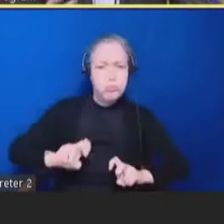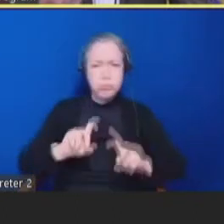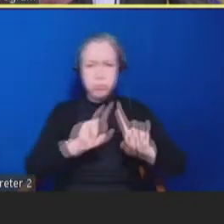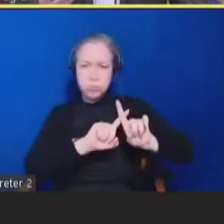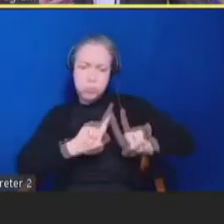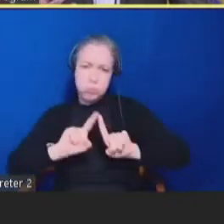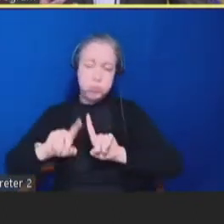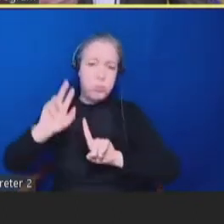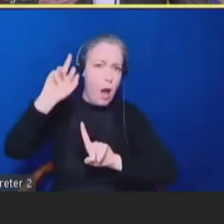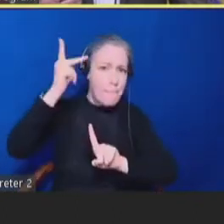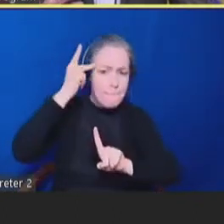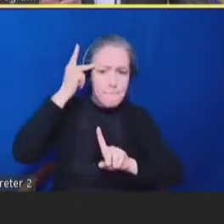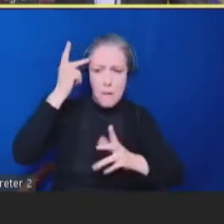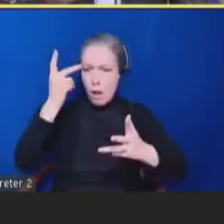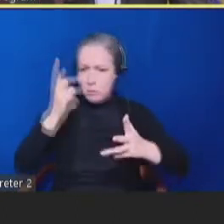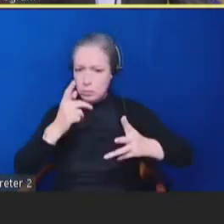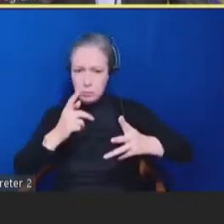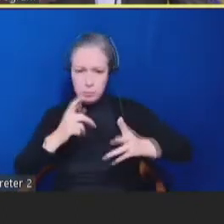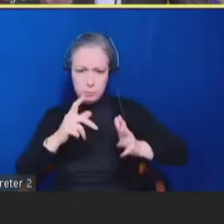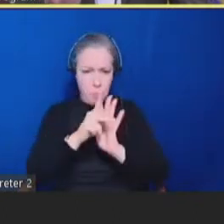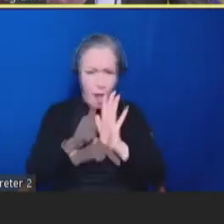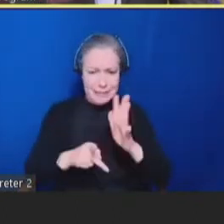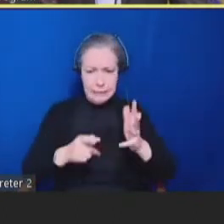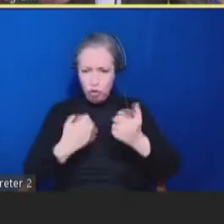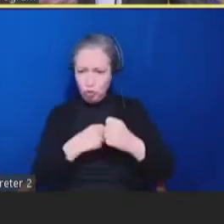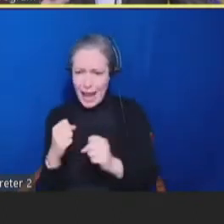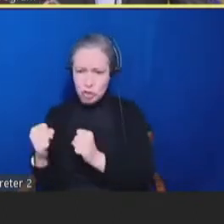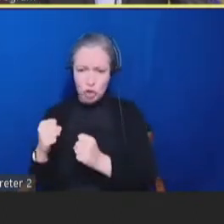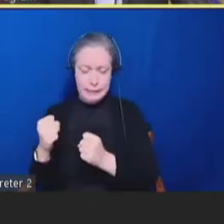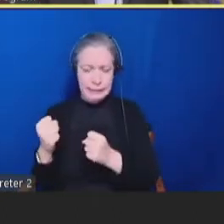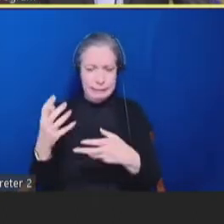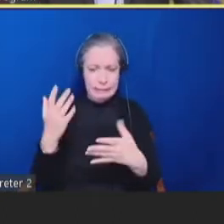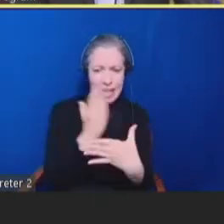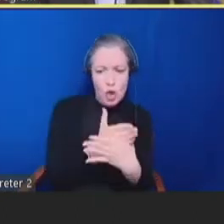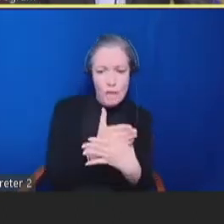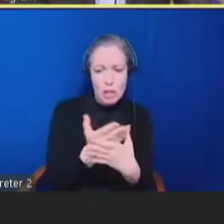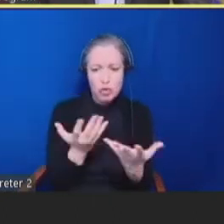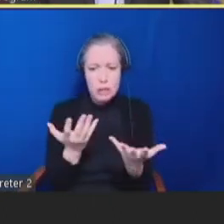interventions that matter in a particular area, in this case, around the immunization. It is meant to